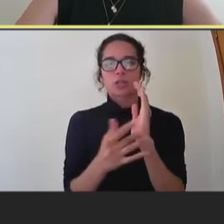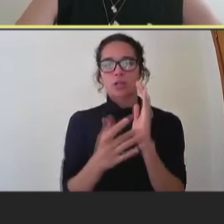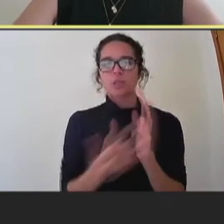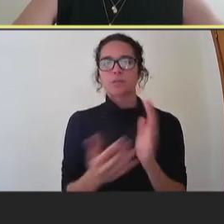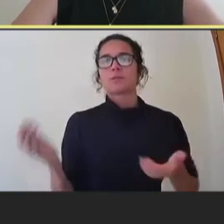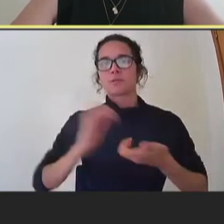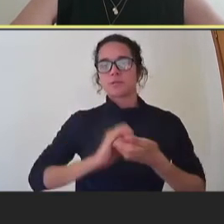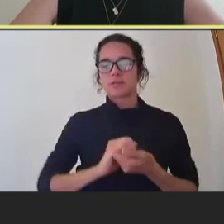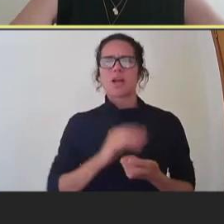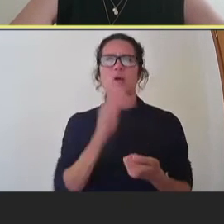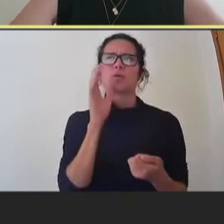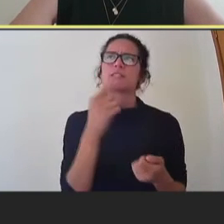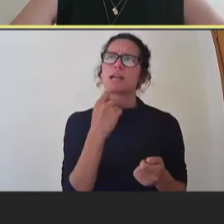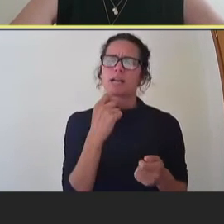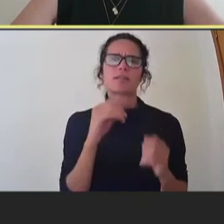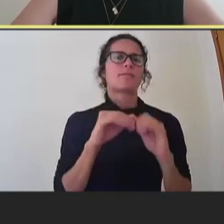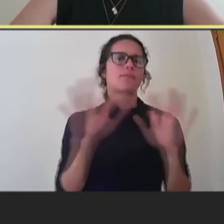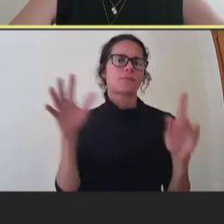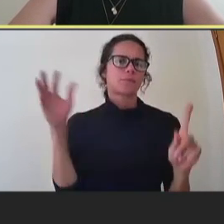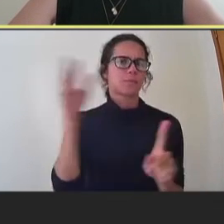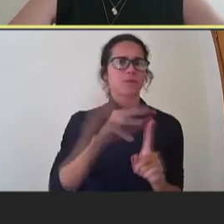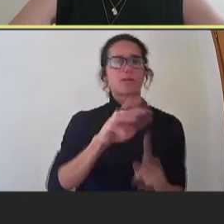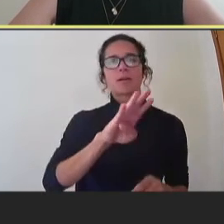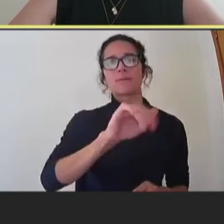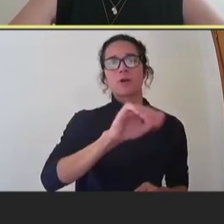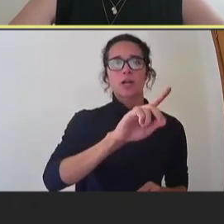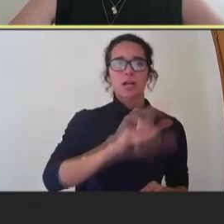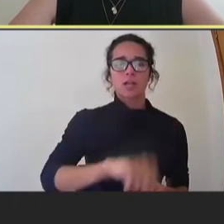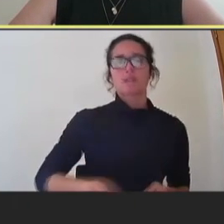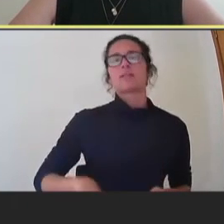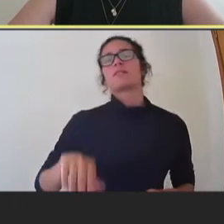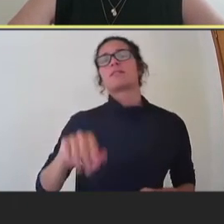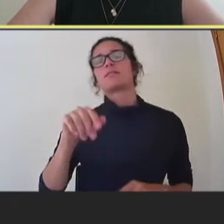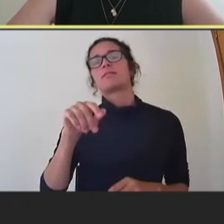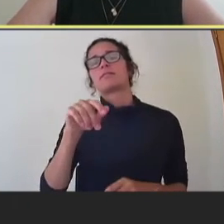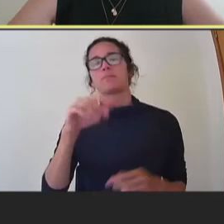we've highlighted the BARDA partnerships, but we also have partnerships with the